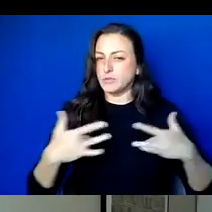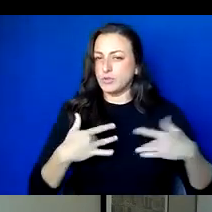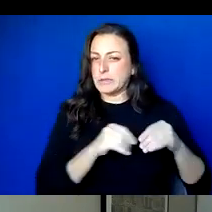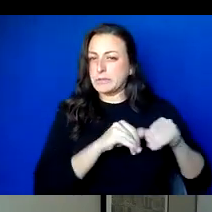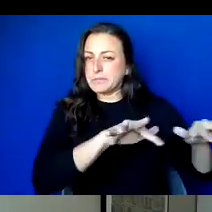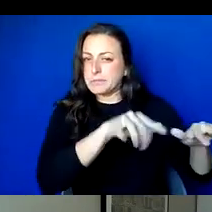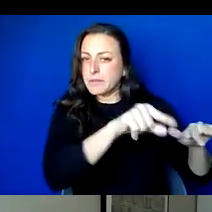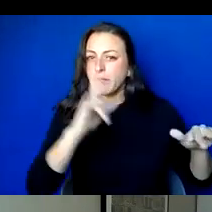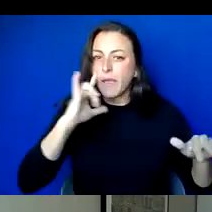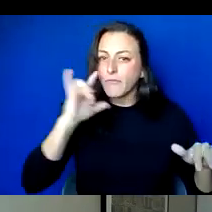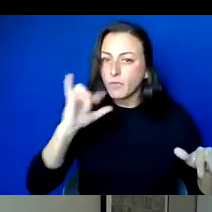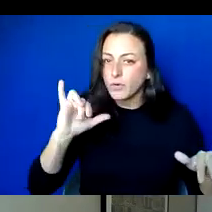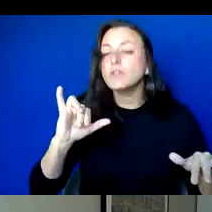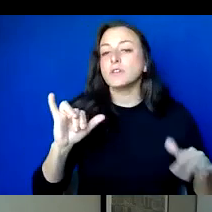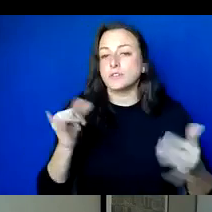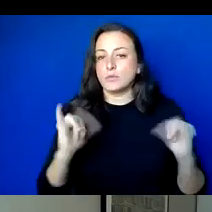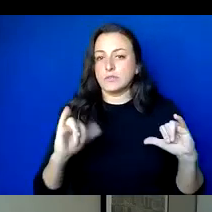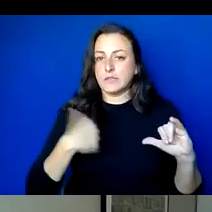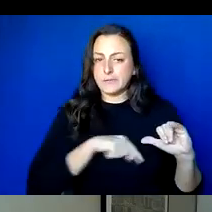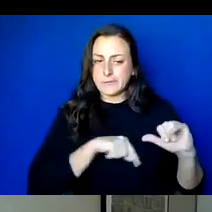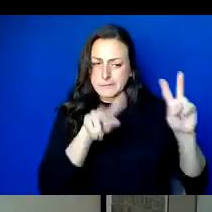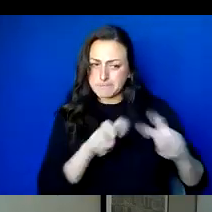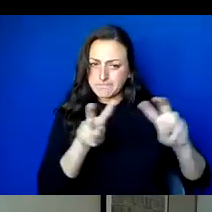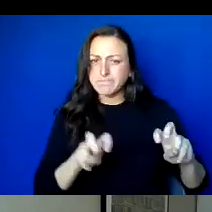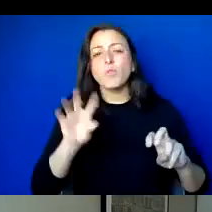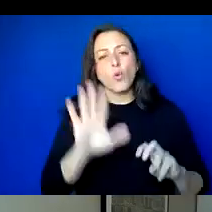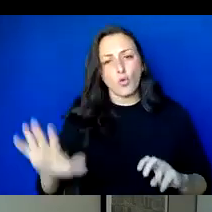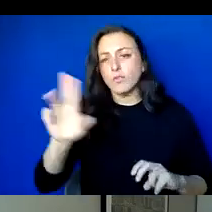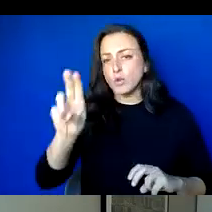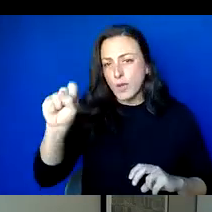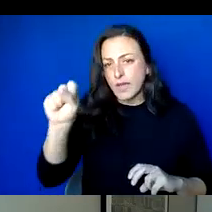and so while we're continuing to study it across the U.S. and the globe, we are tracking it